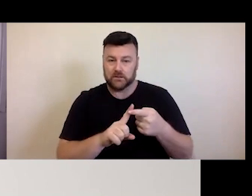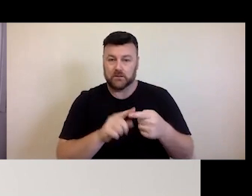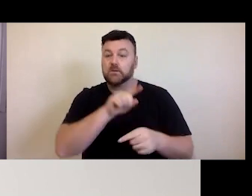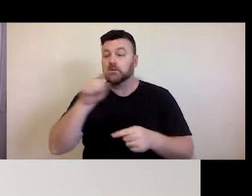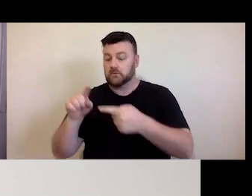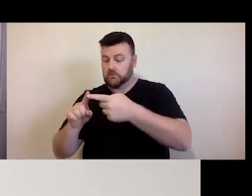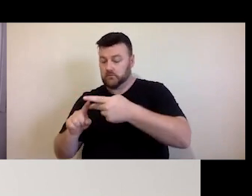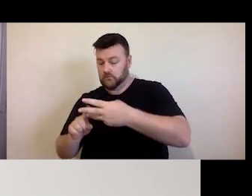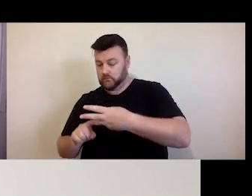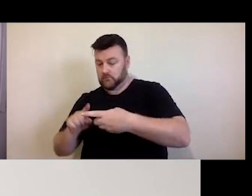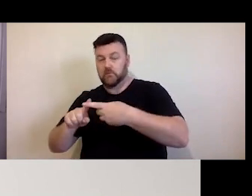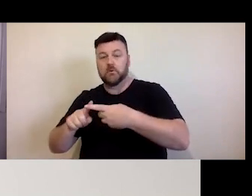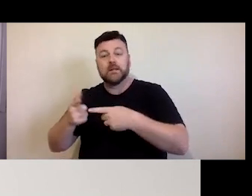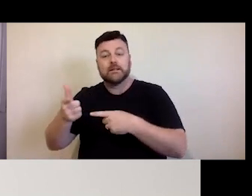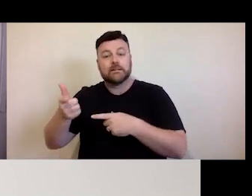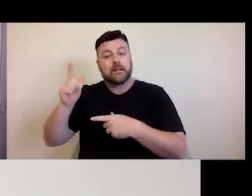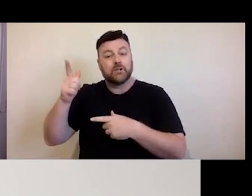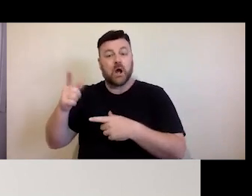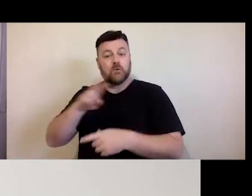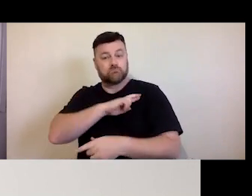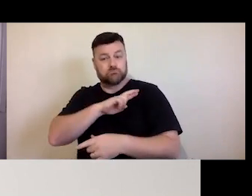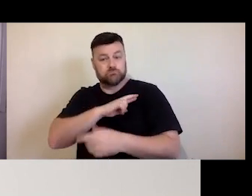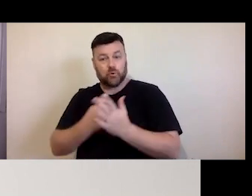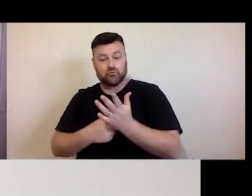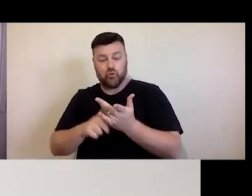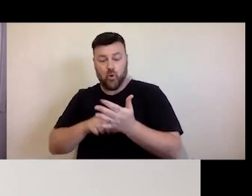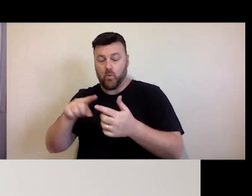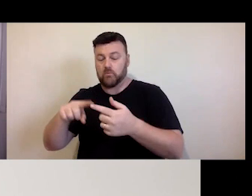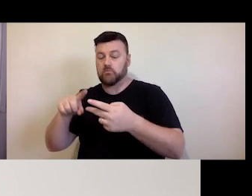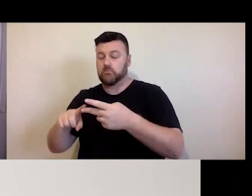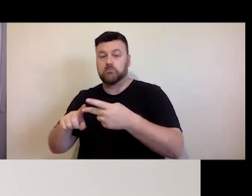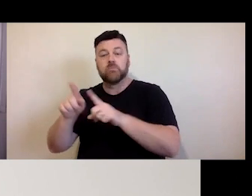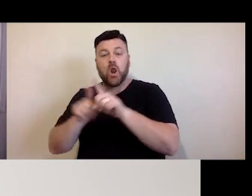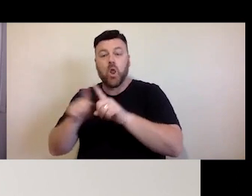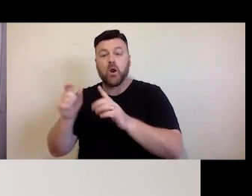teaching role, second - learning posture, and third - always